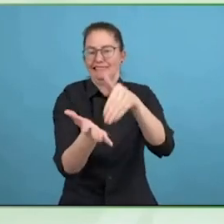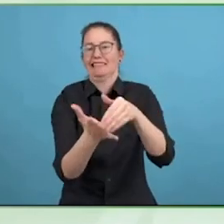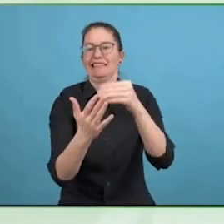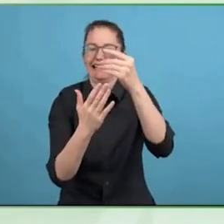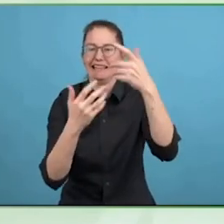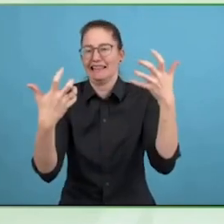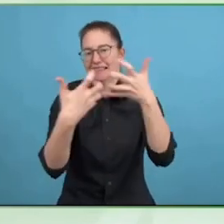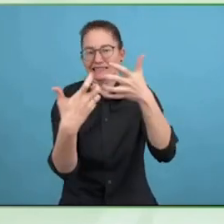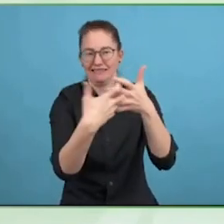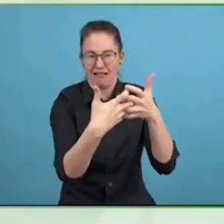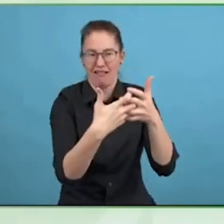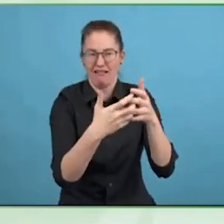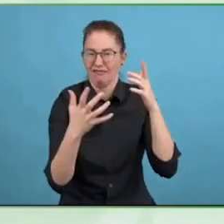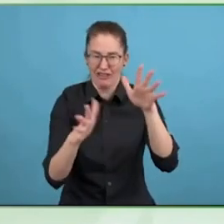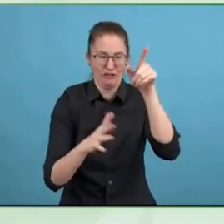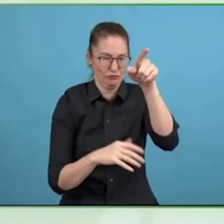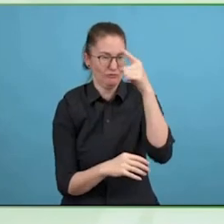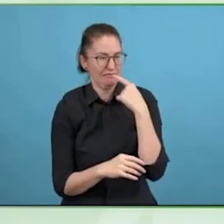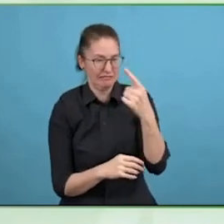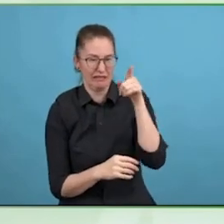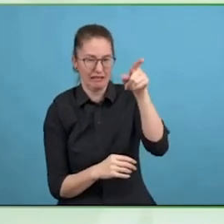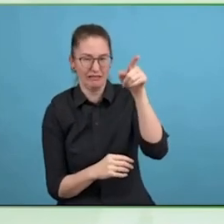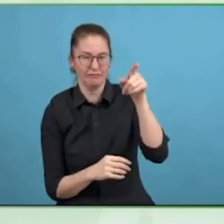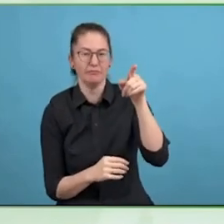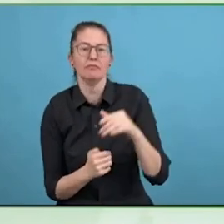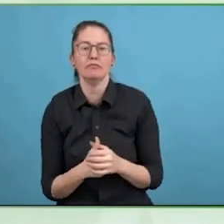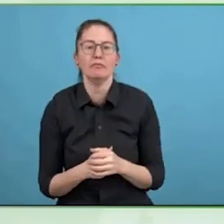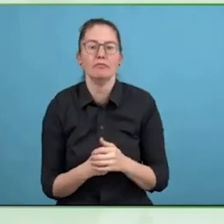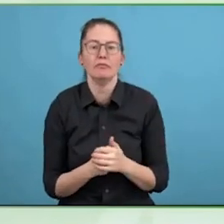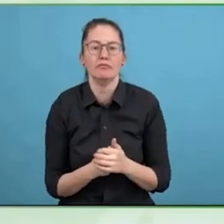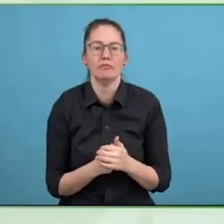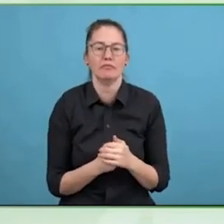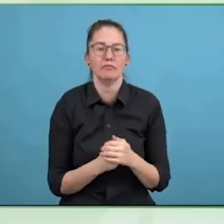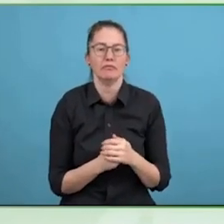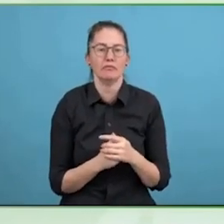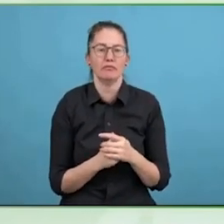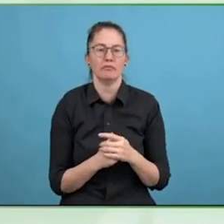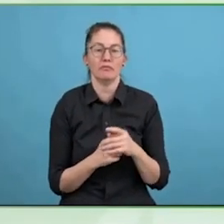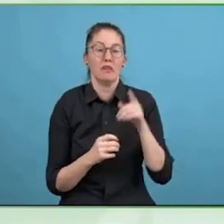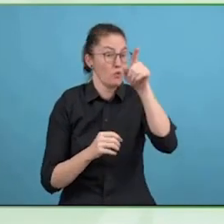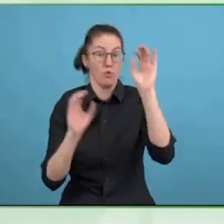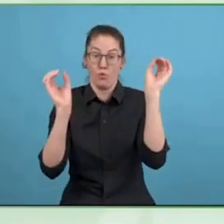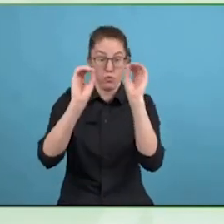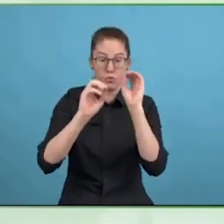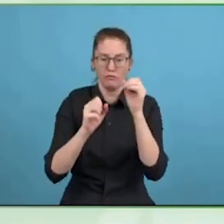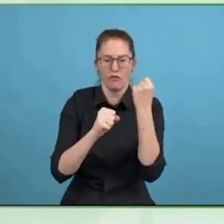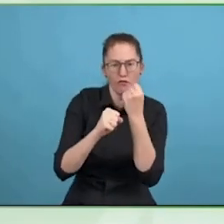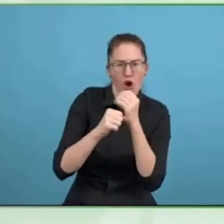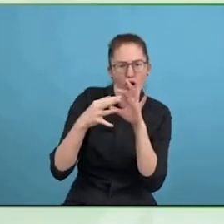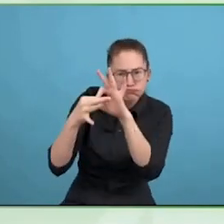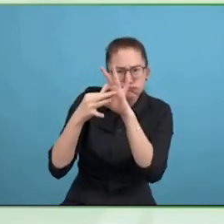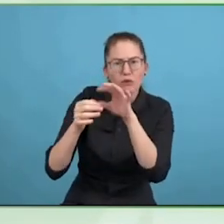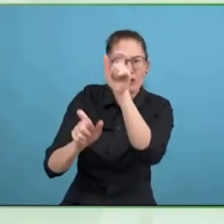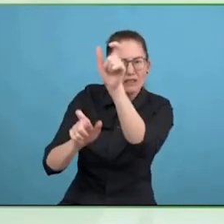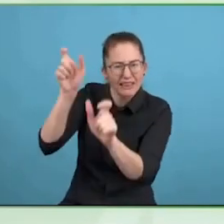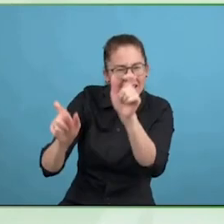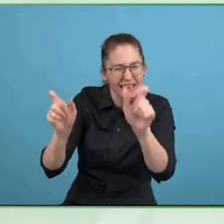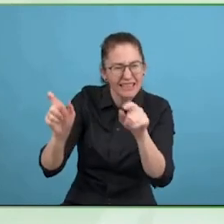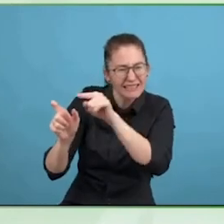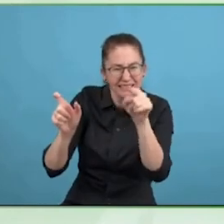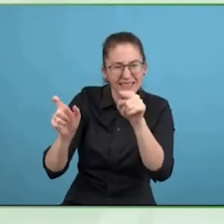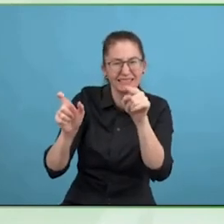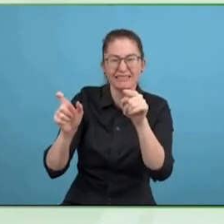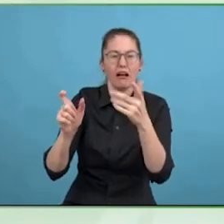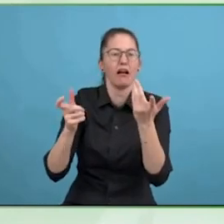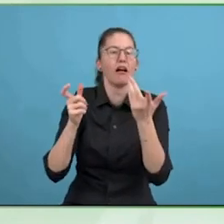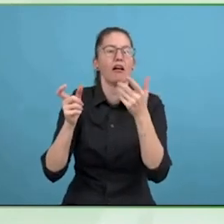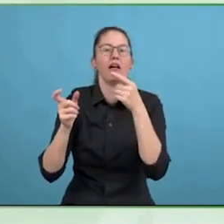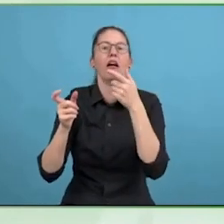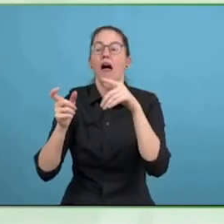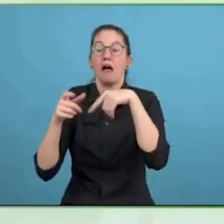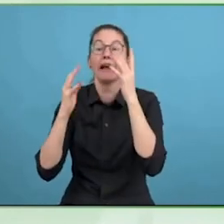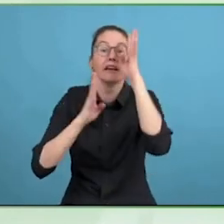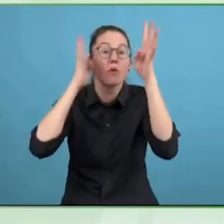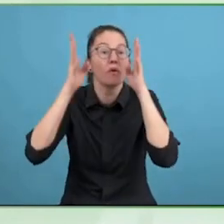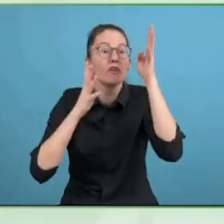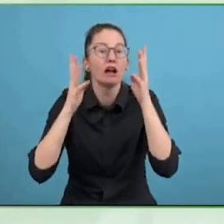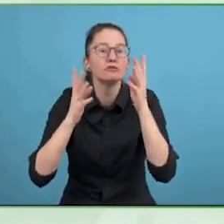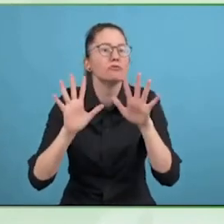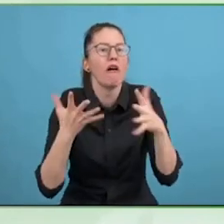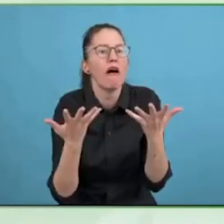One of the things physically, Dennis here, from Enable India, he